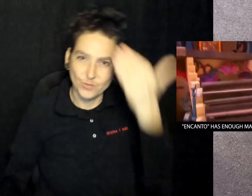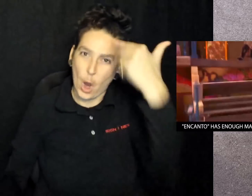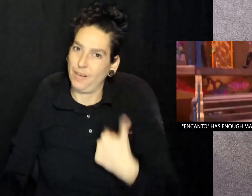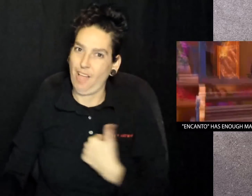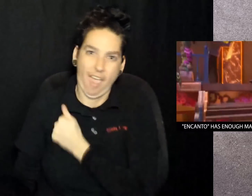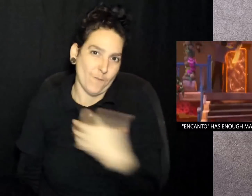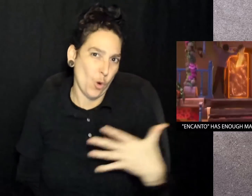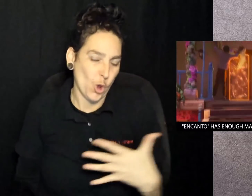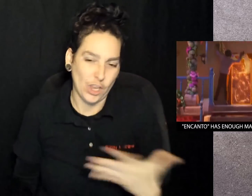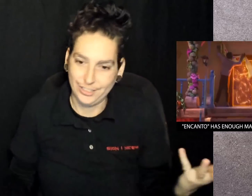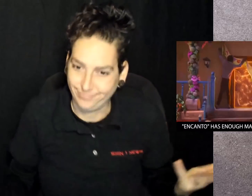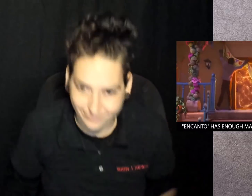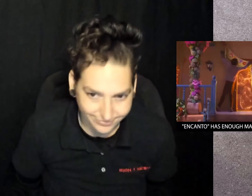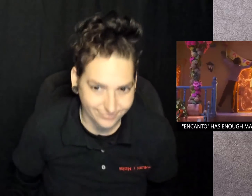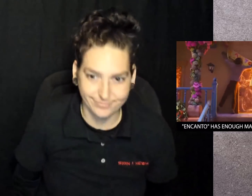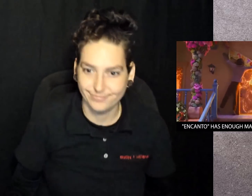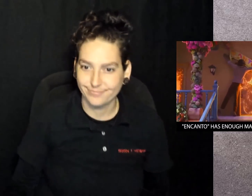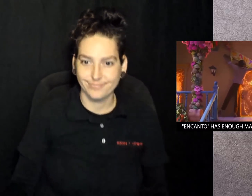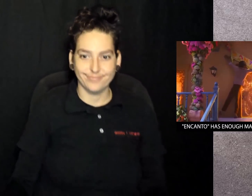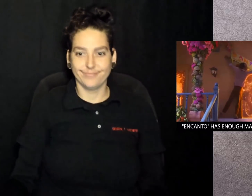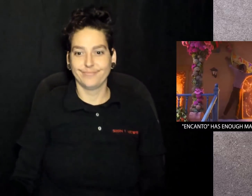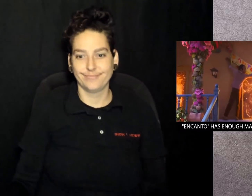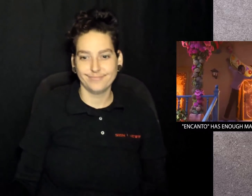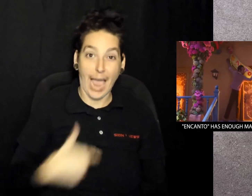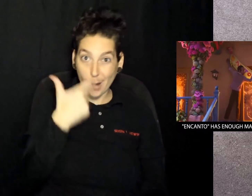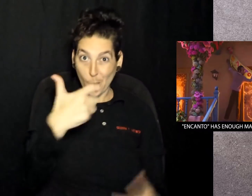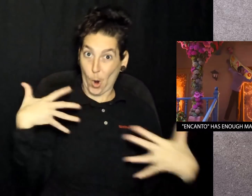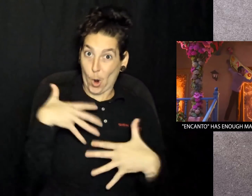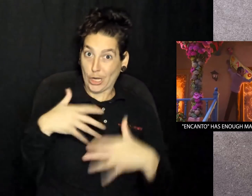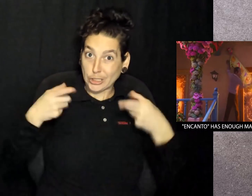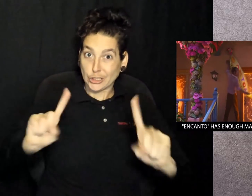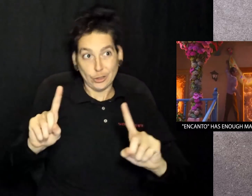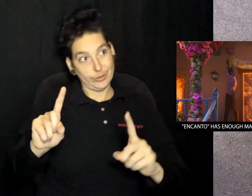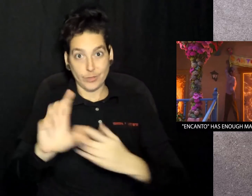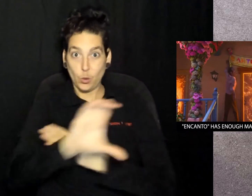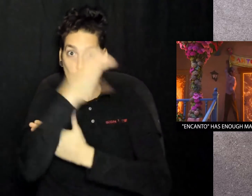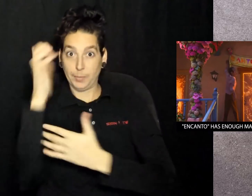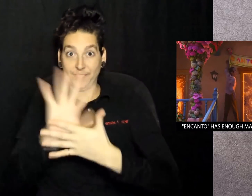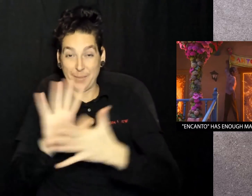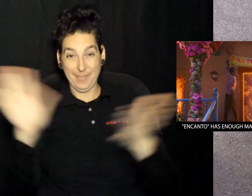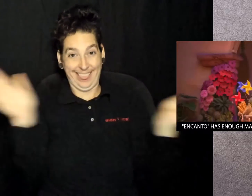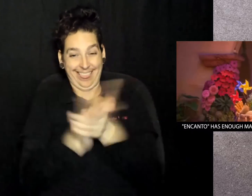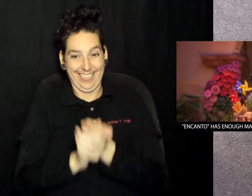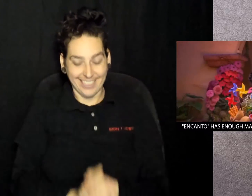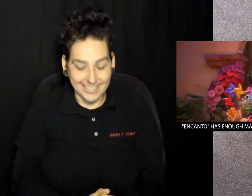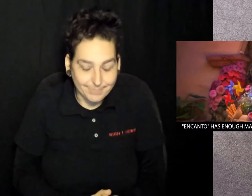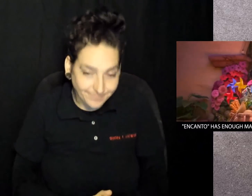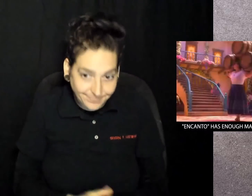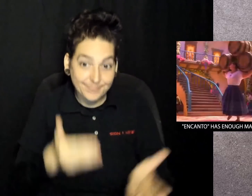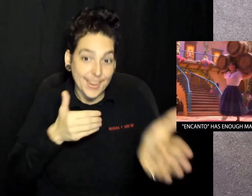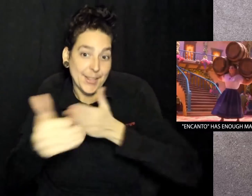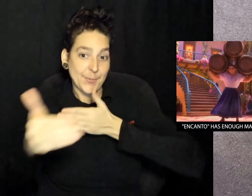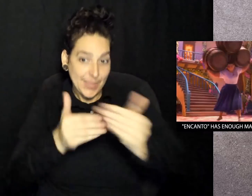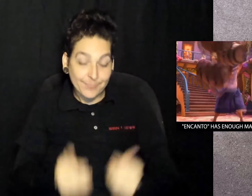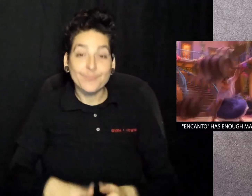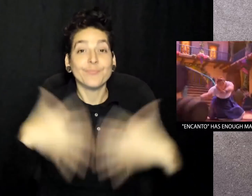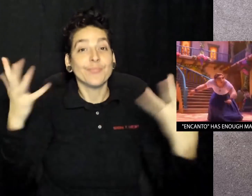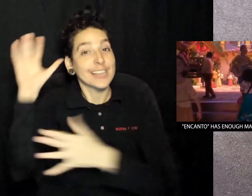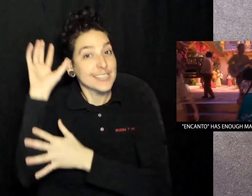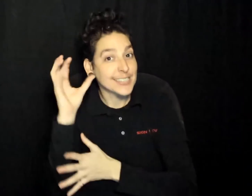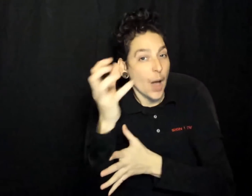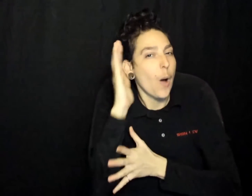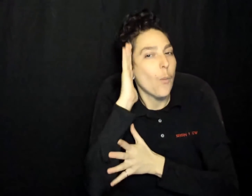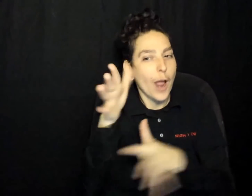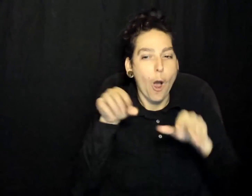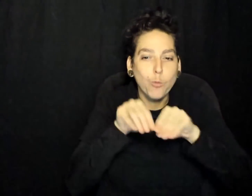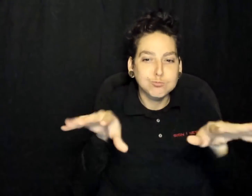horror films I even watch horror films during Christmas Sign1News will be broadcasting live